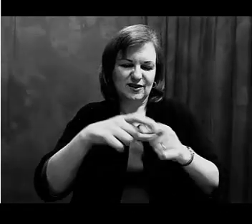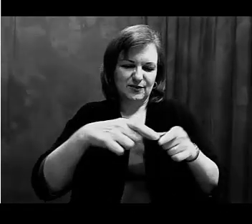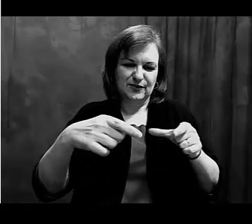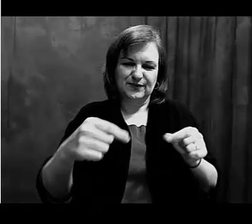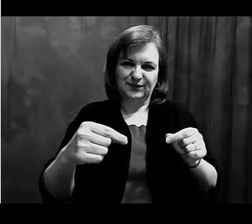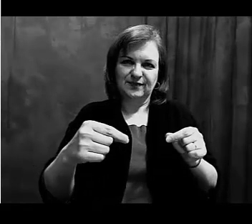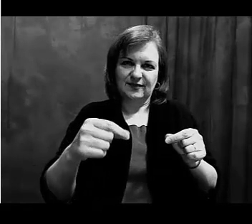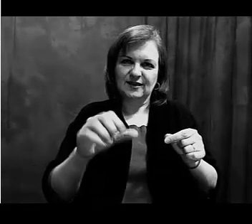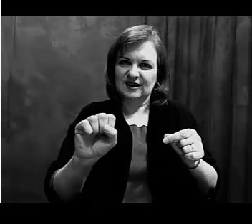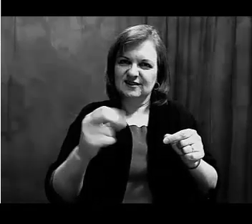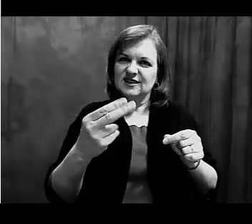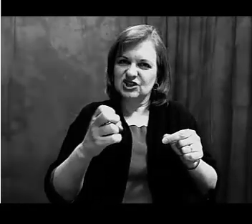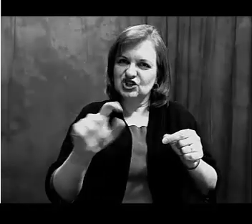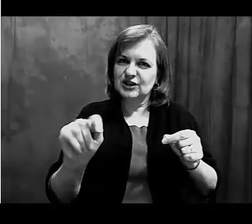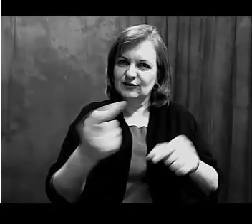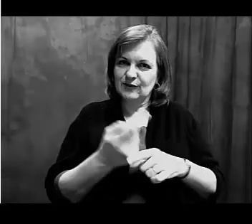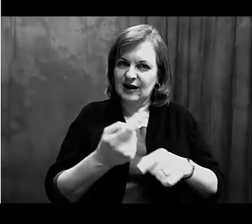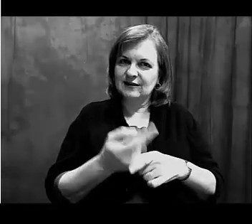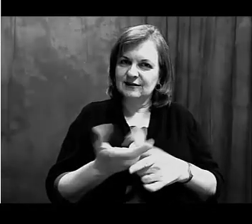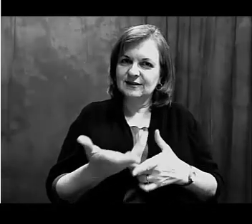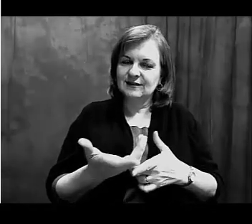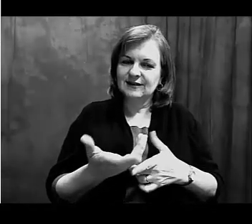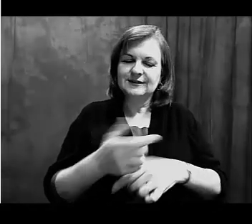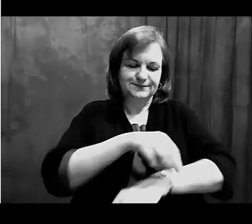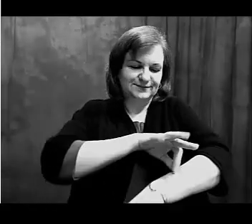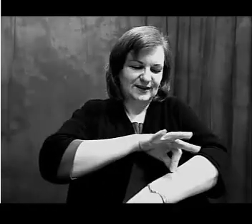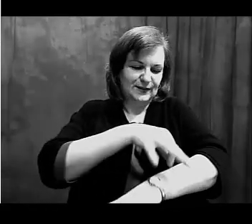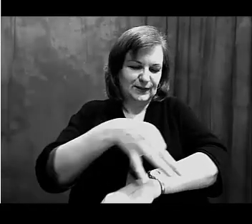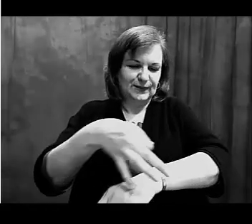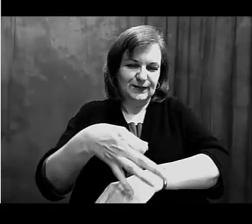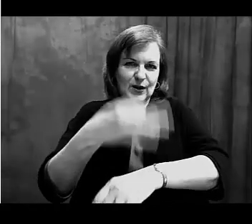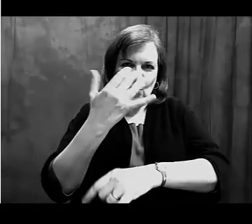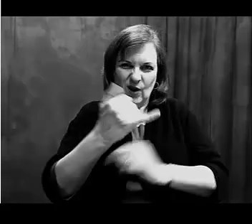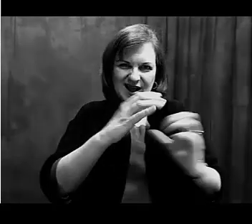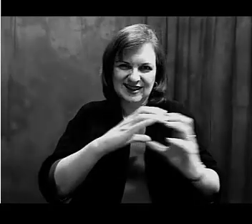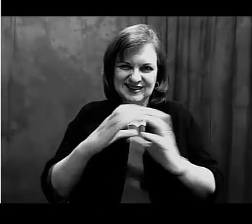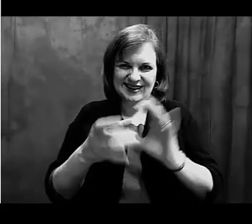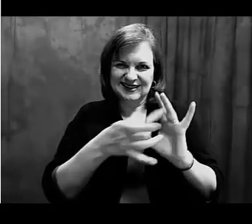you peel all those cells off - they are in sheets right?! uh huh!